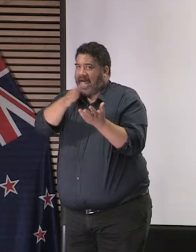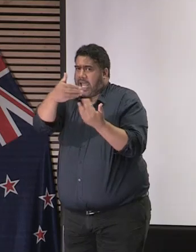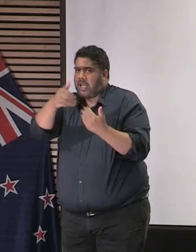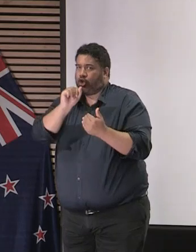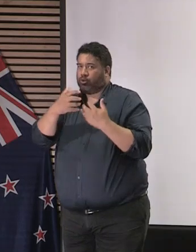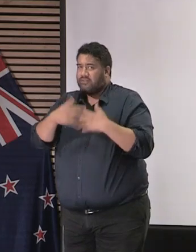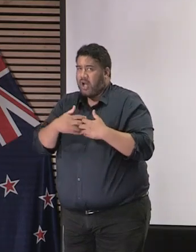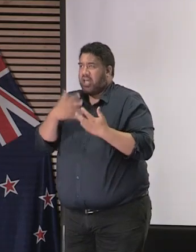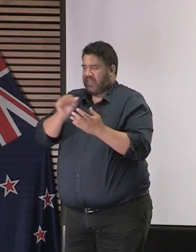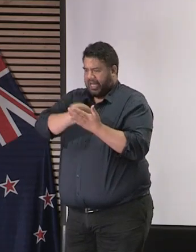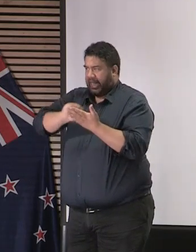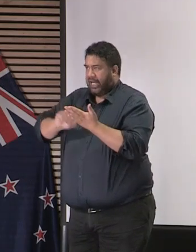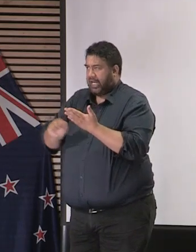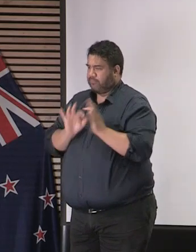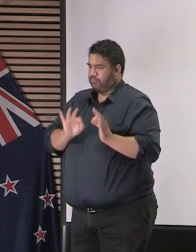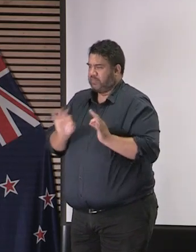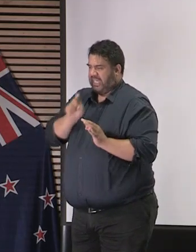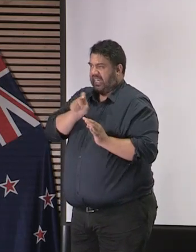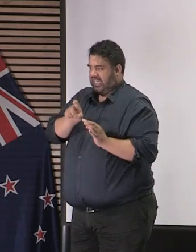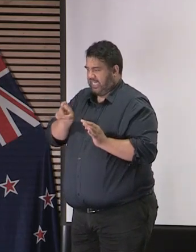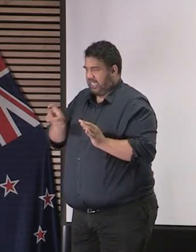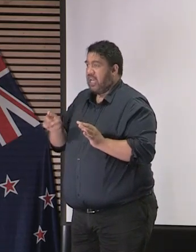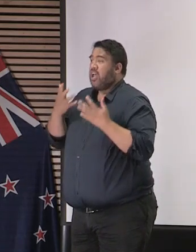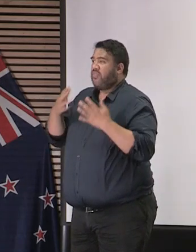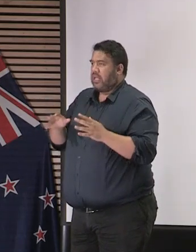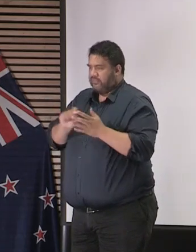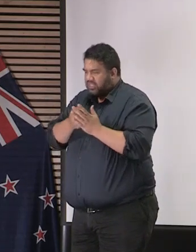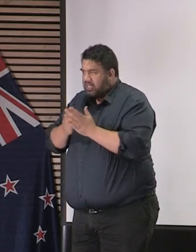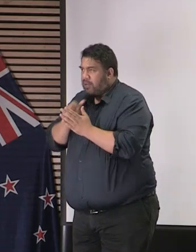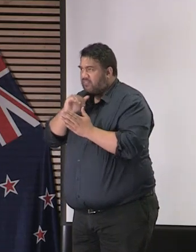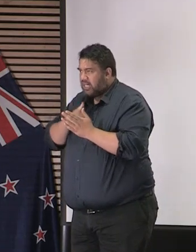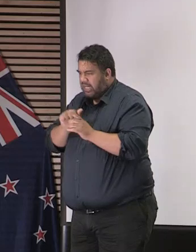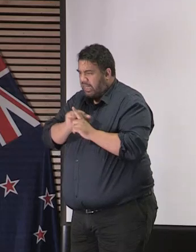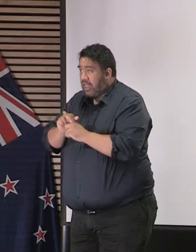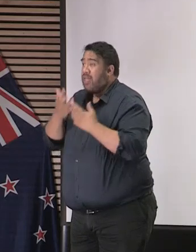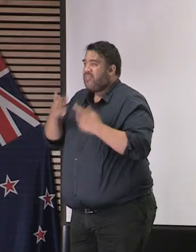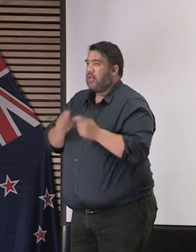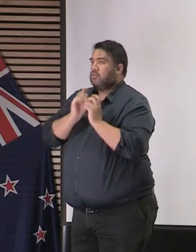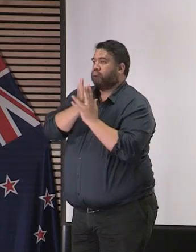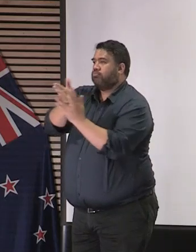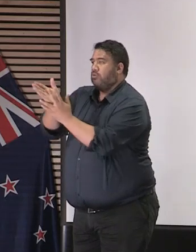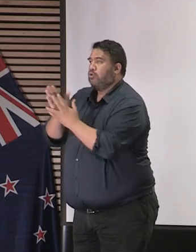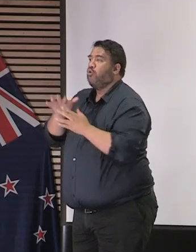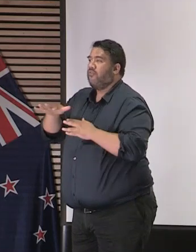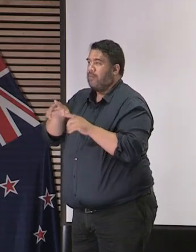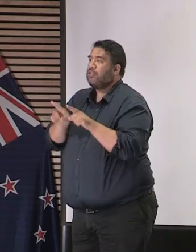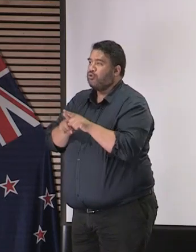working with the schools to work out how we can safely access those devices, have them appropriately cleaned if they need to be, serviced if